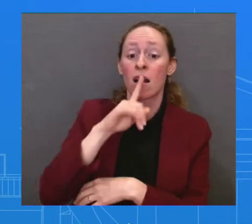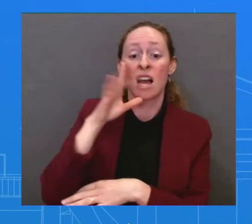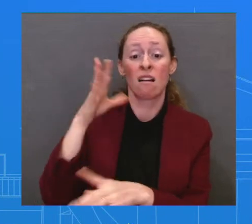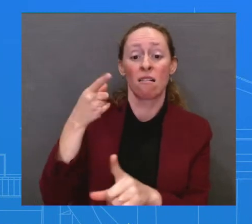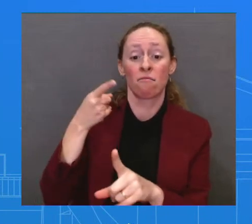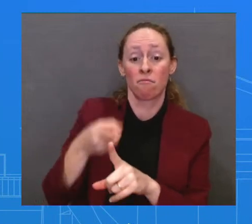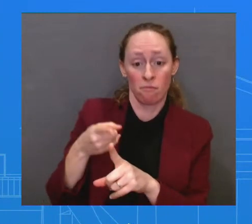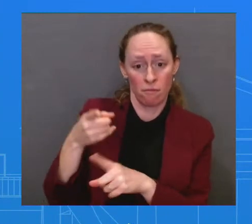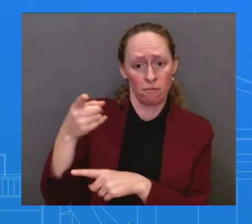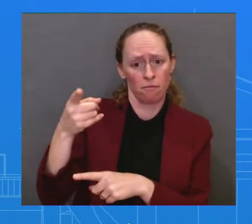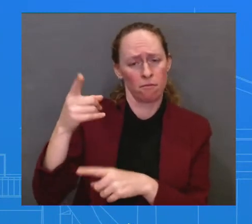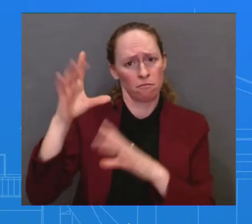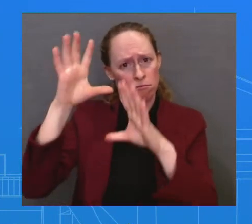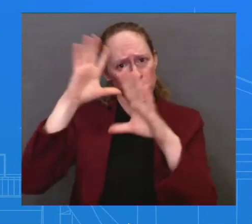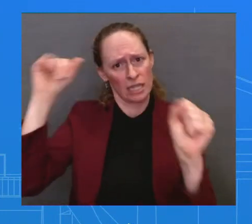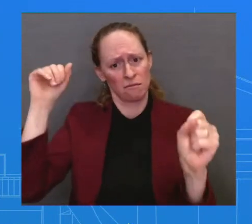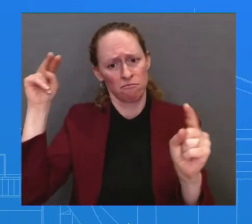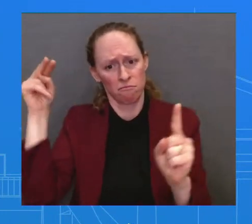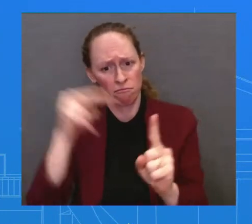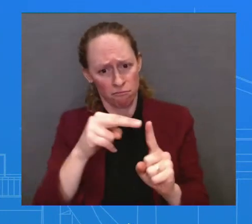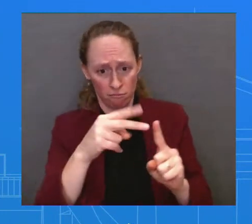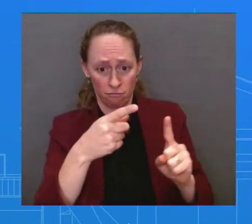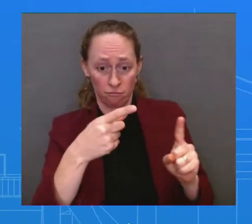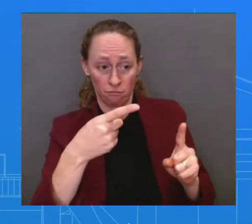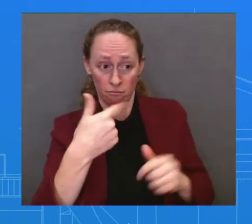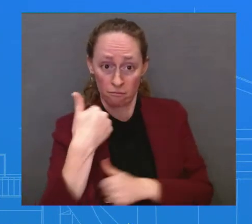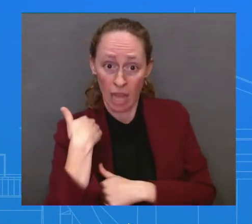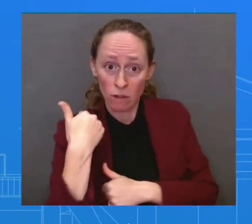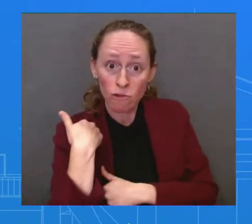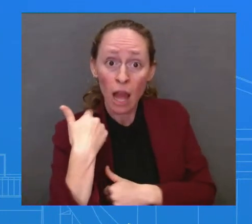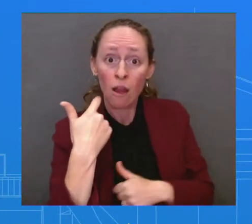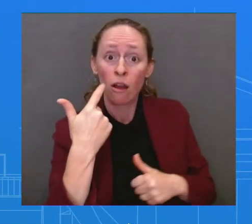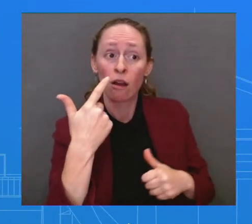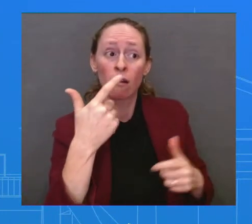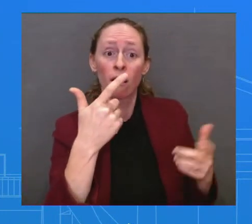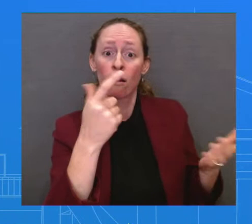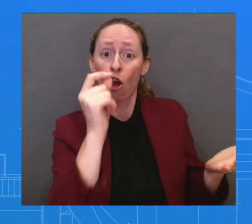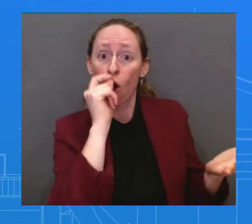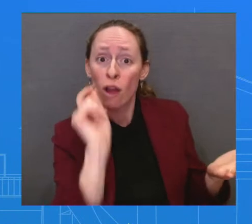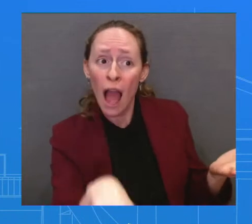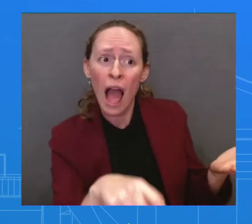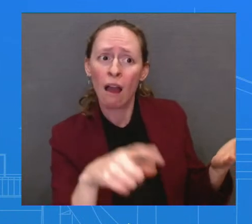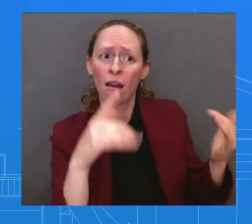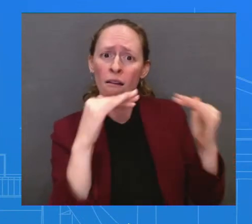and to the Ukrainians themselves about what is needed on the battlefield at any given phase of the war